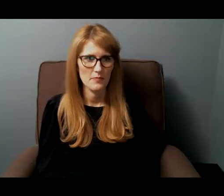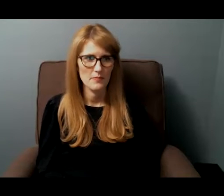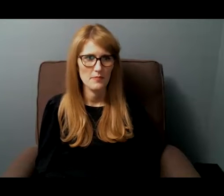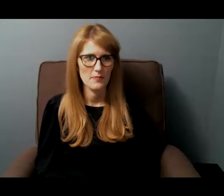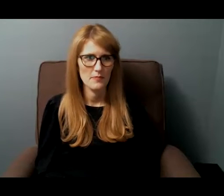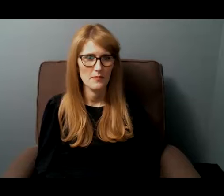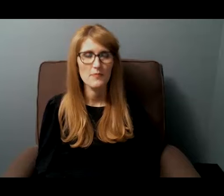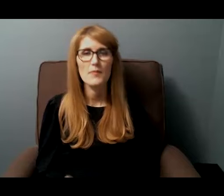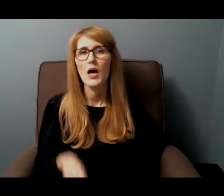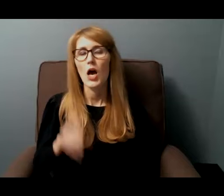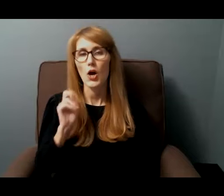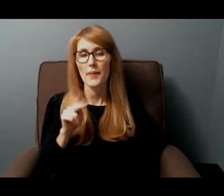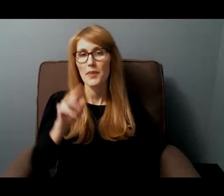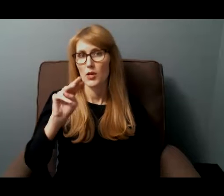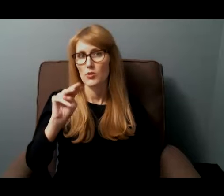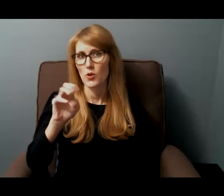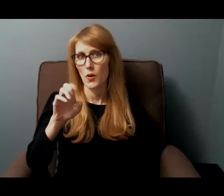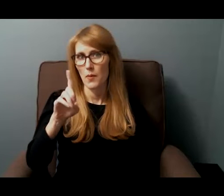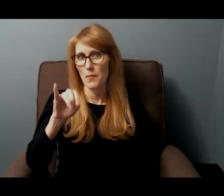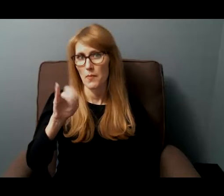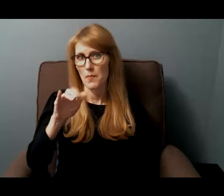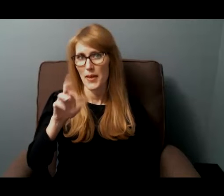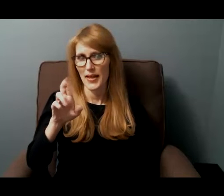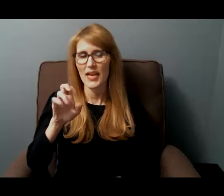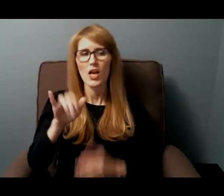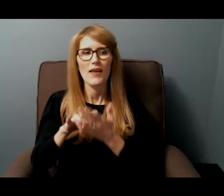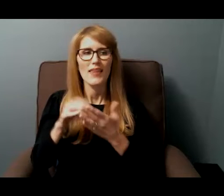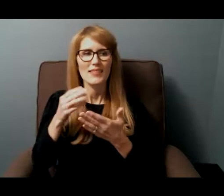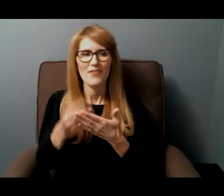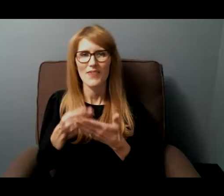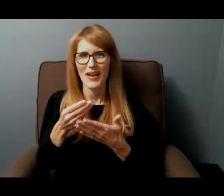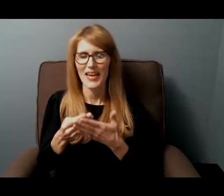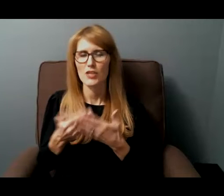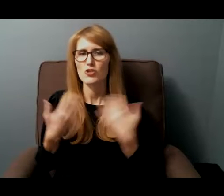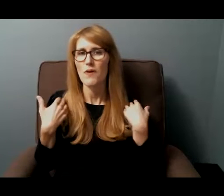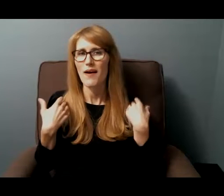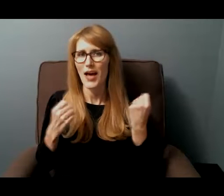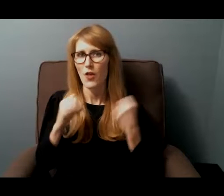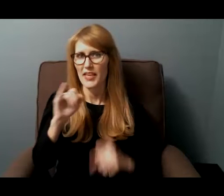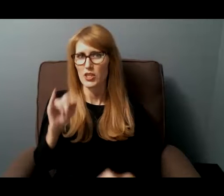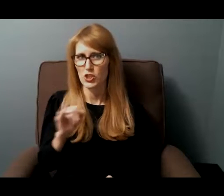Okay. So Medicare is a financial health insurance program. And Social Security handles the